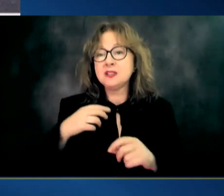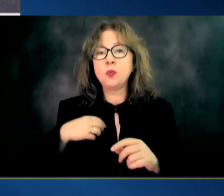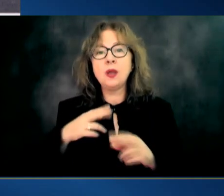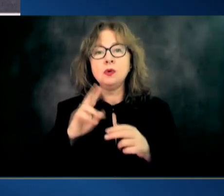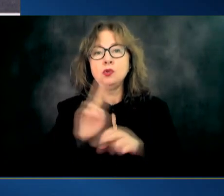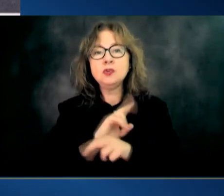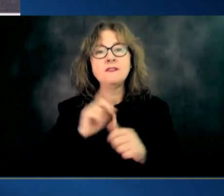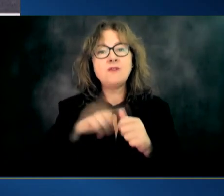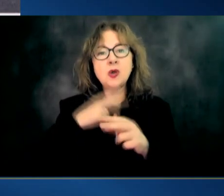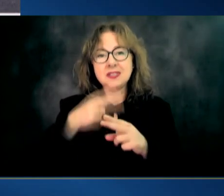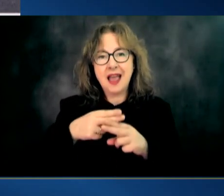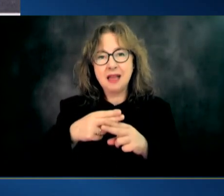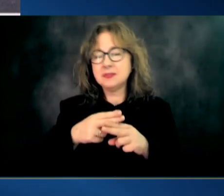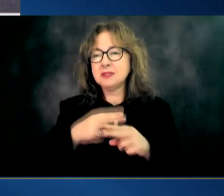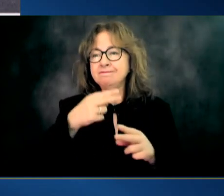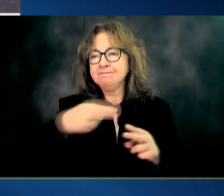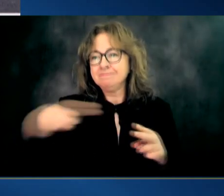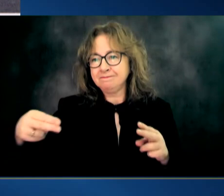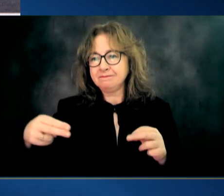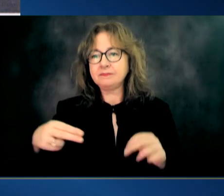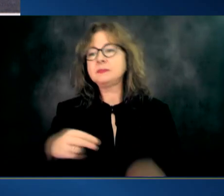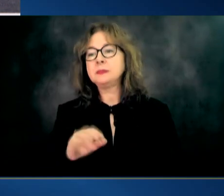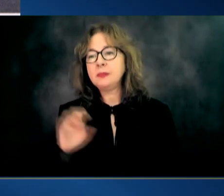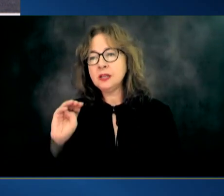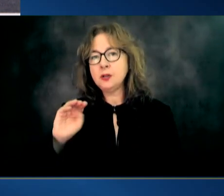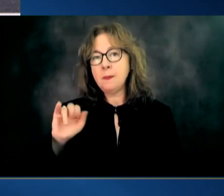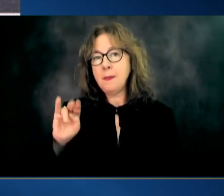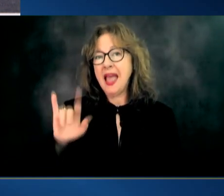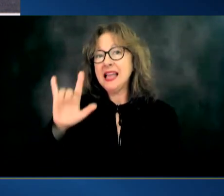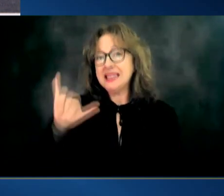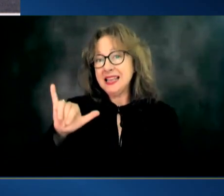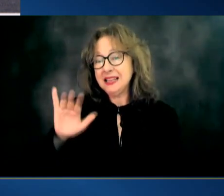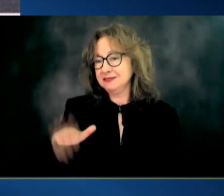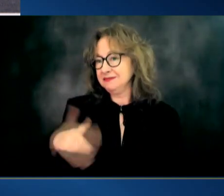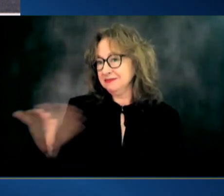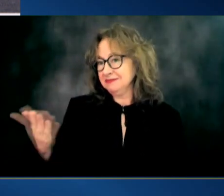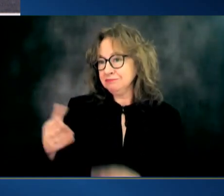just for consistency's sake. So, Mandy, I'll turn it to you to share a bit about your work at HRSA.